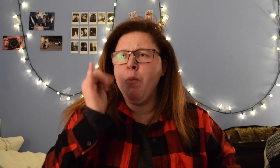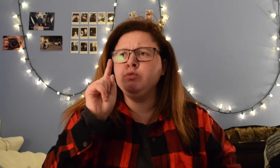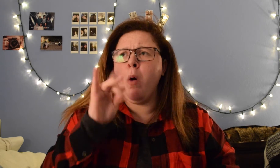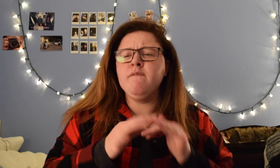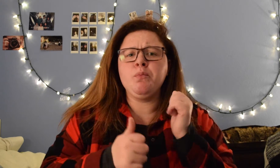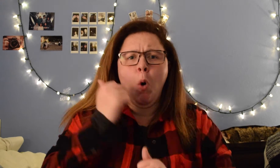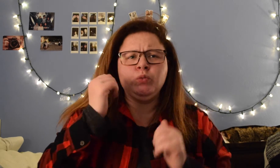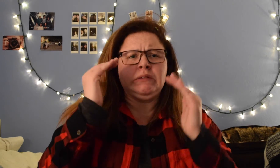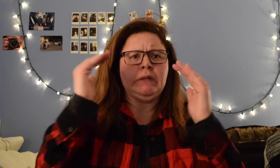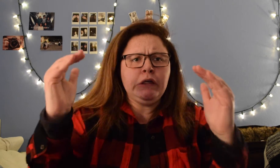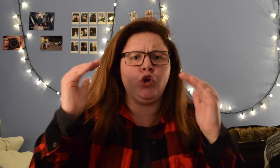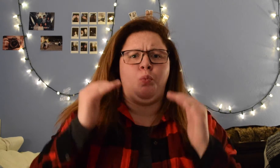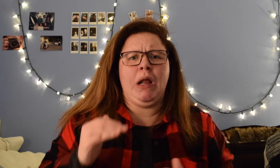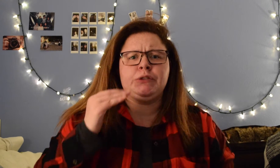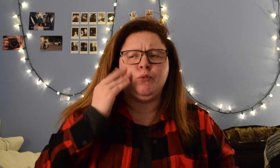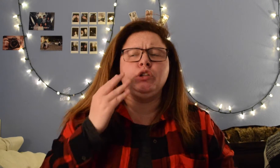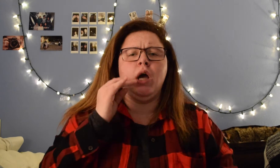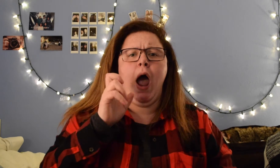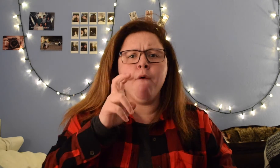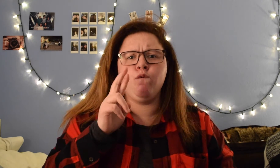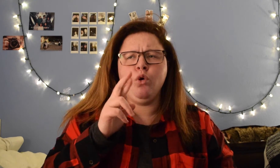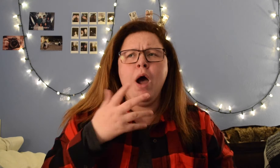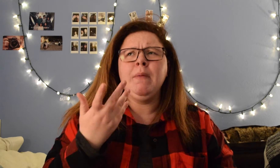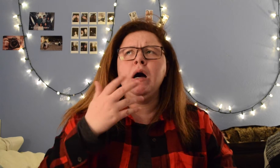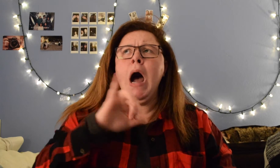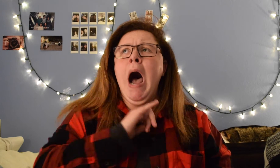It was one of the most degrading experiences I've went through